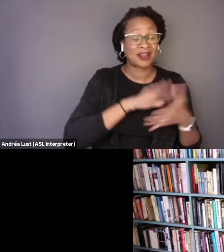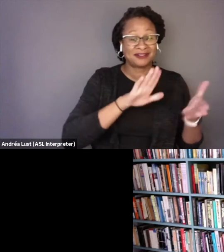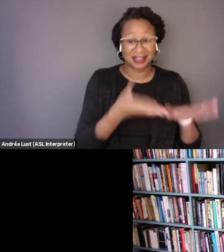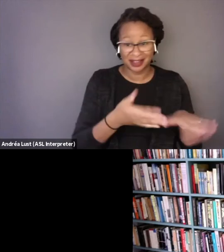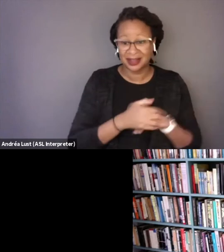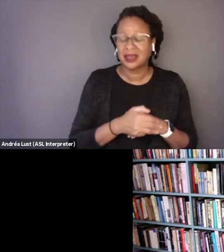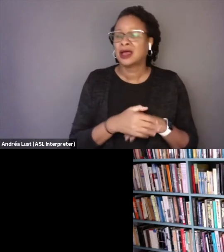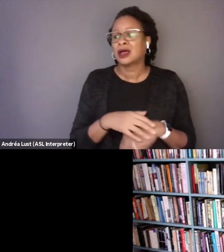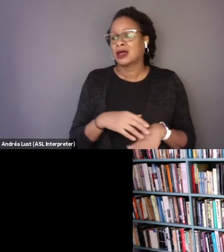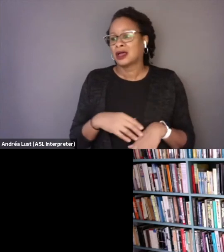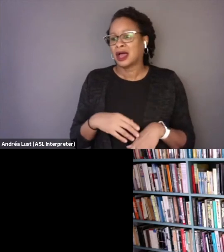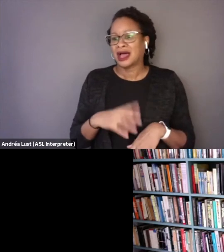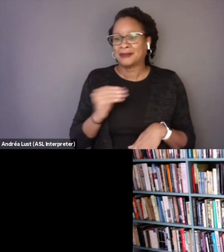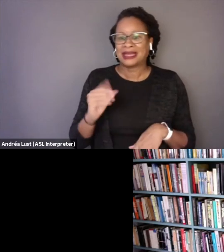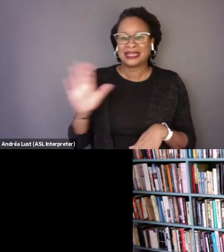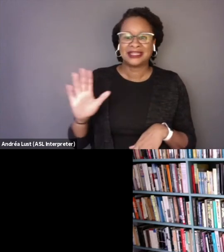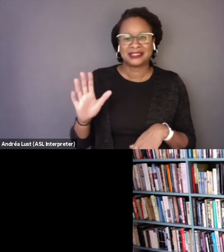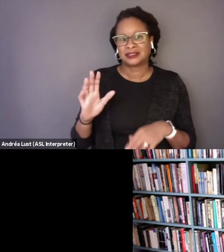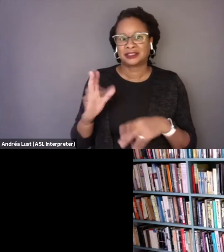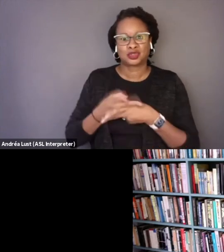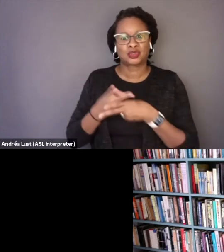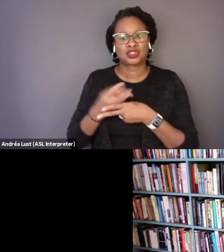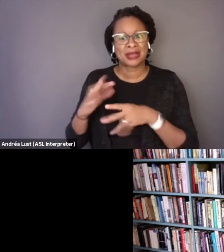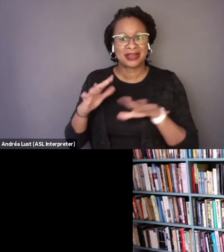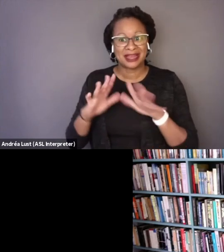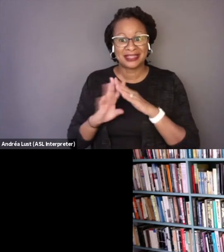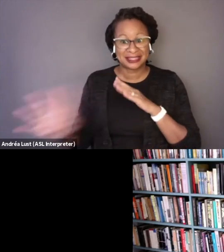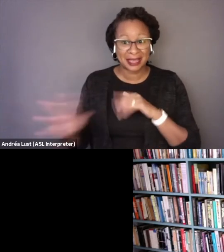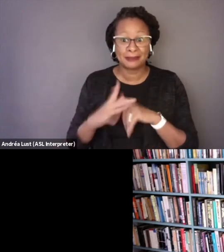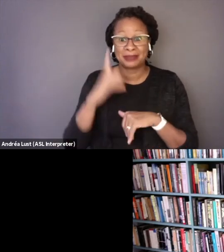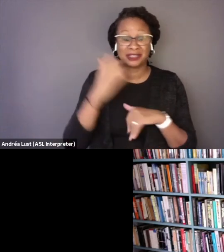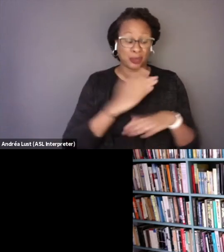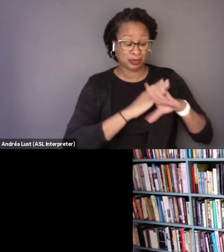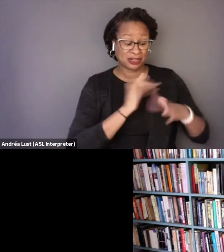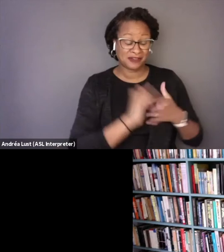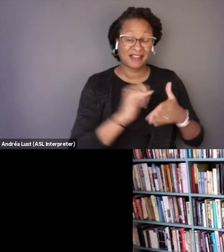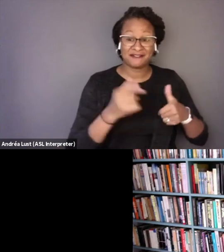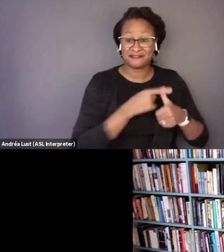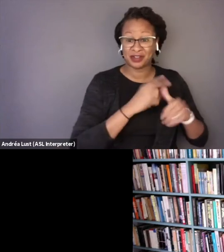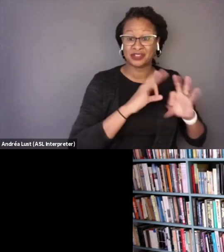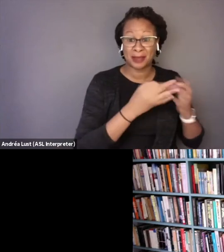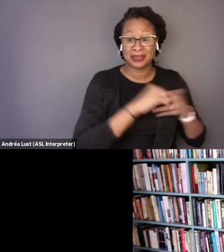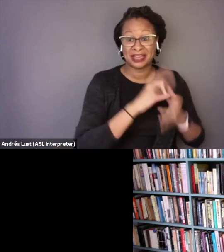I think partially because they were so protective of it, there wasn't this exposure